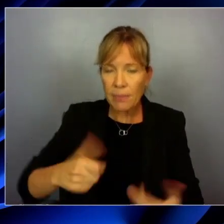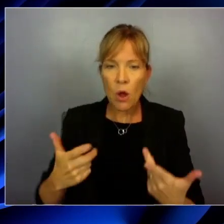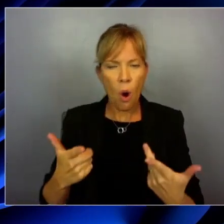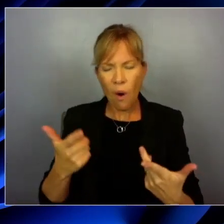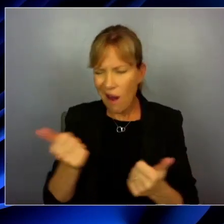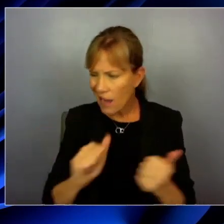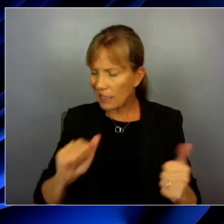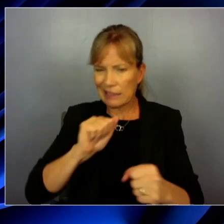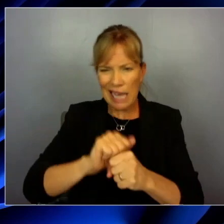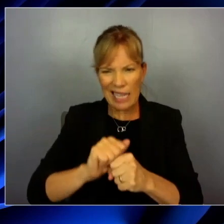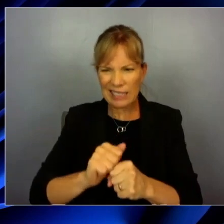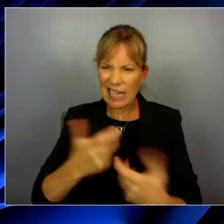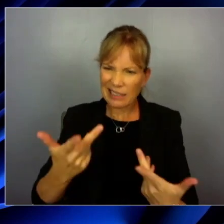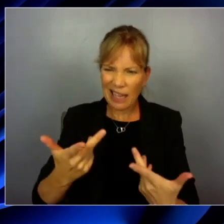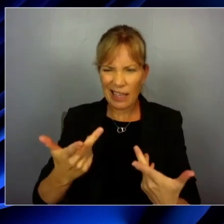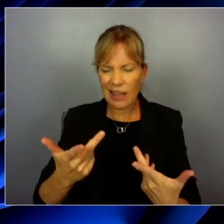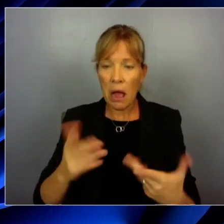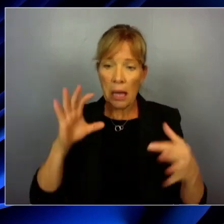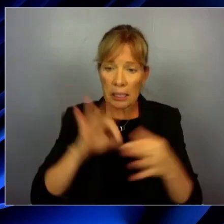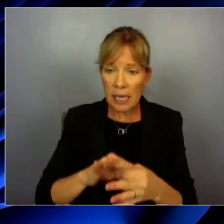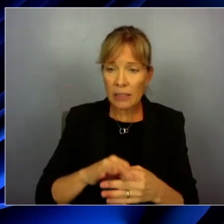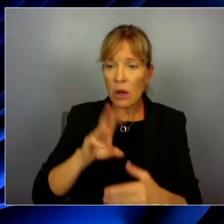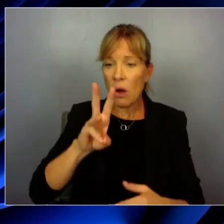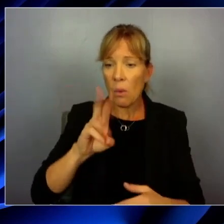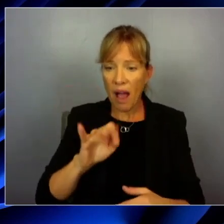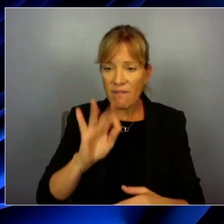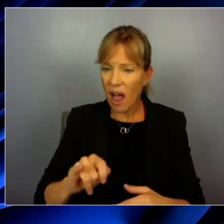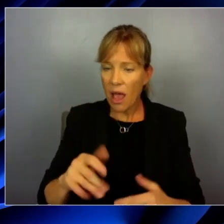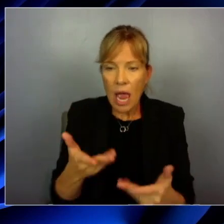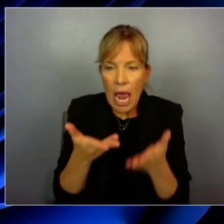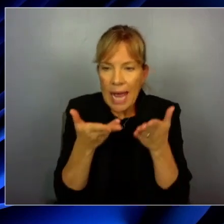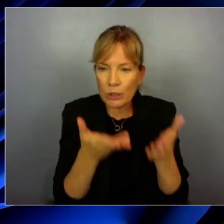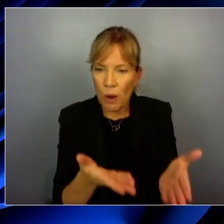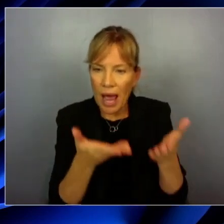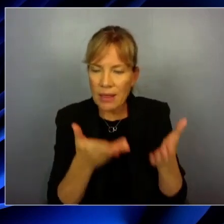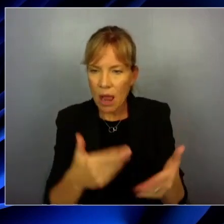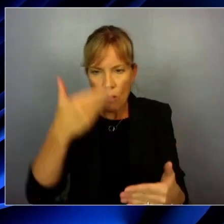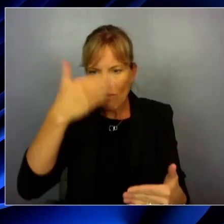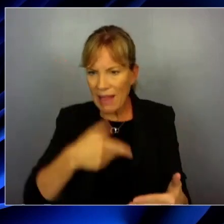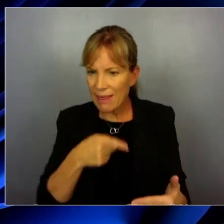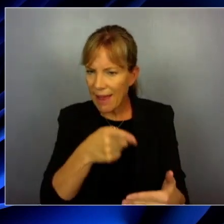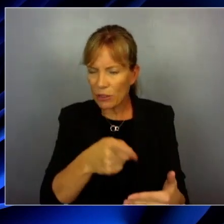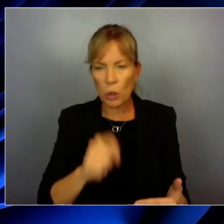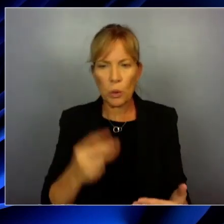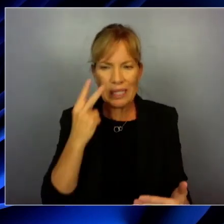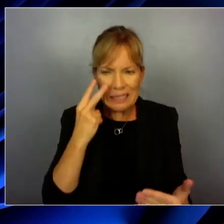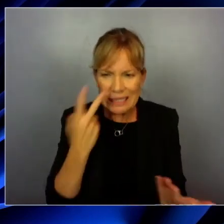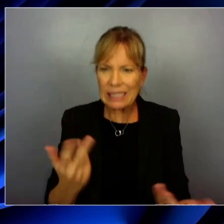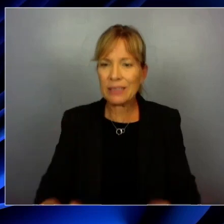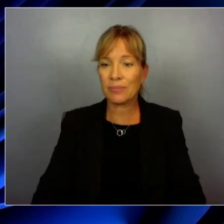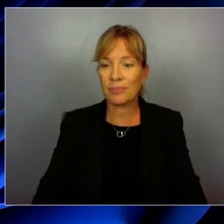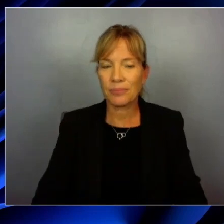the base like connect to Wi-Fi, right? It's right there up in front and Center for them to see. Yeah, you know,